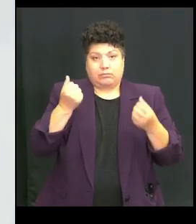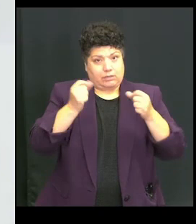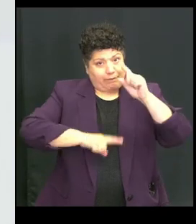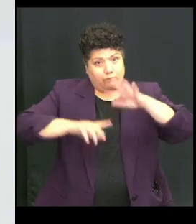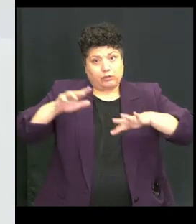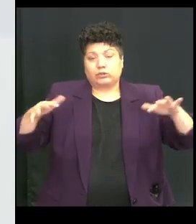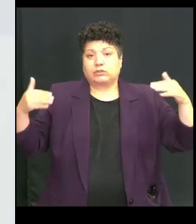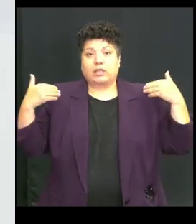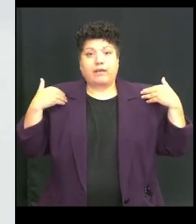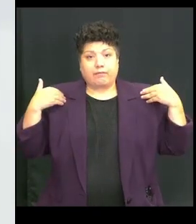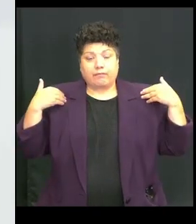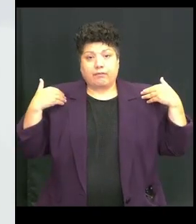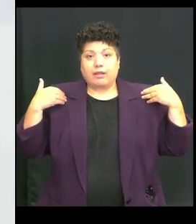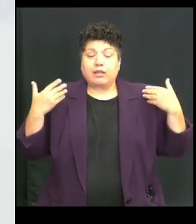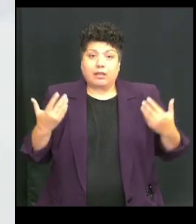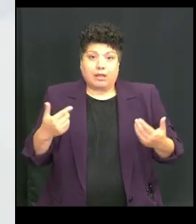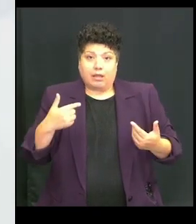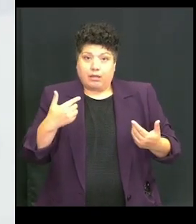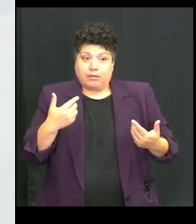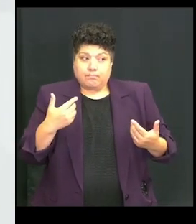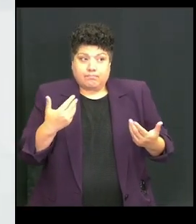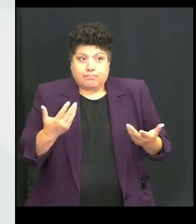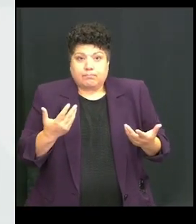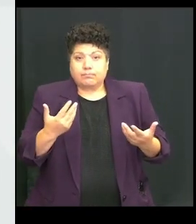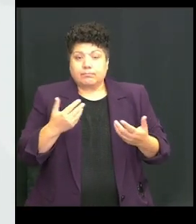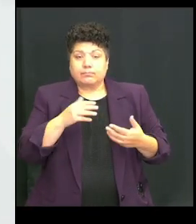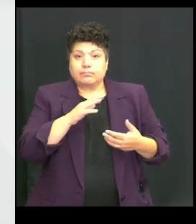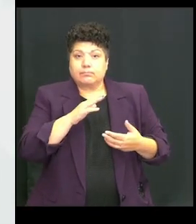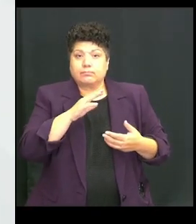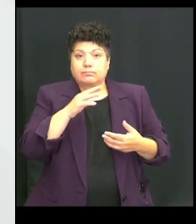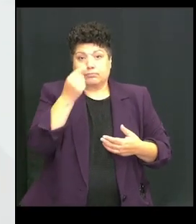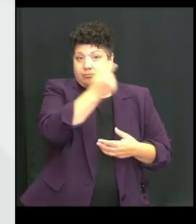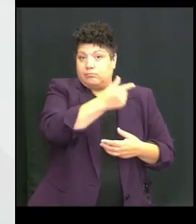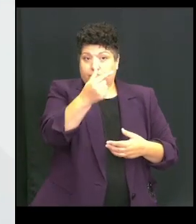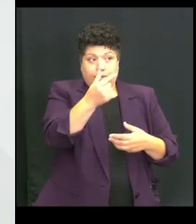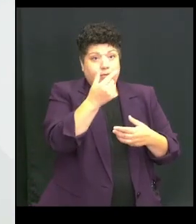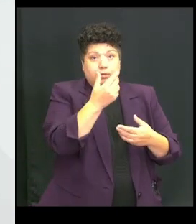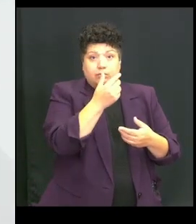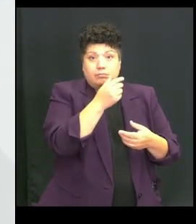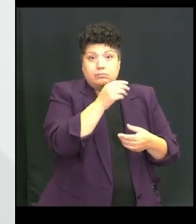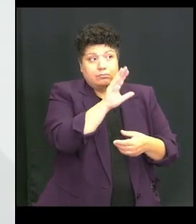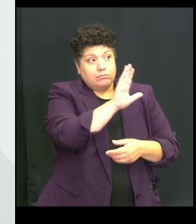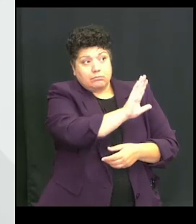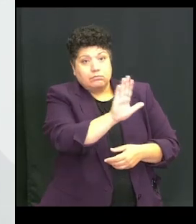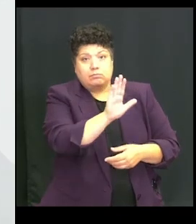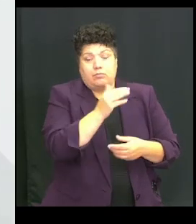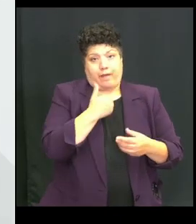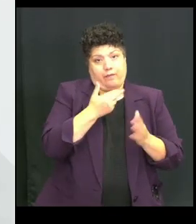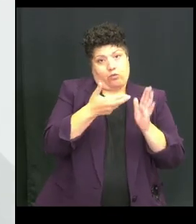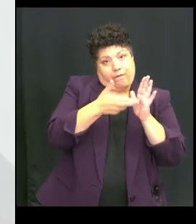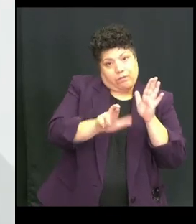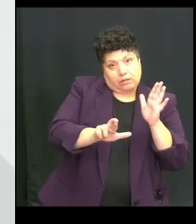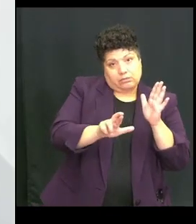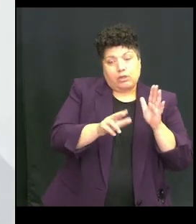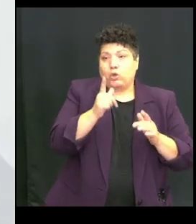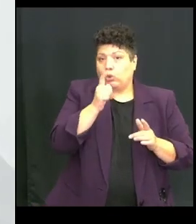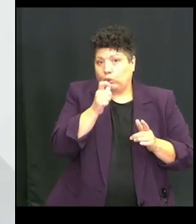And I think that as long as the public service is reflecting that through its recruitment, certainly,